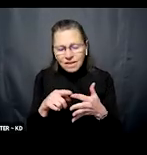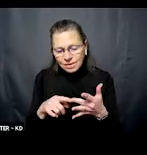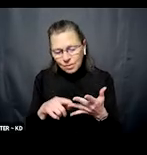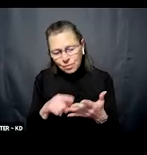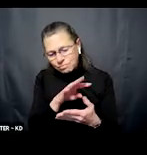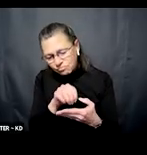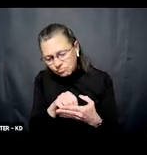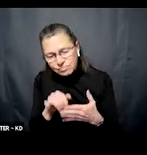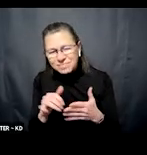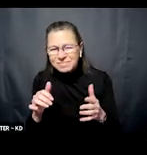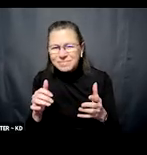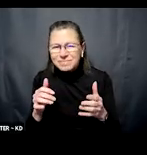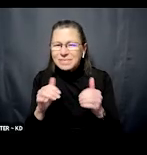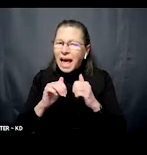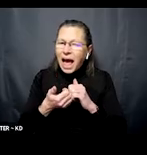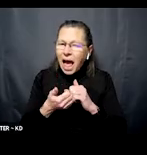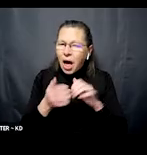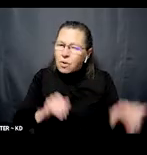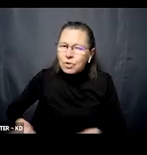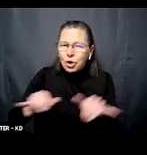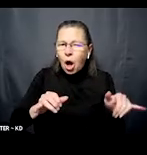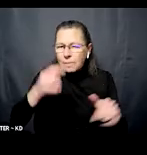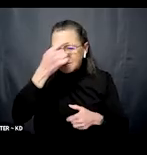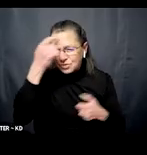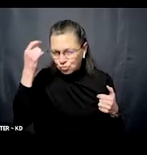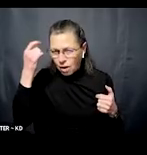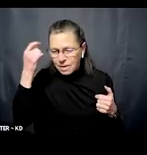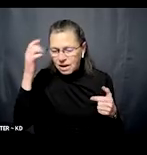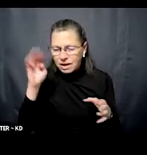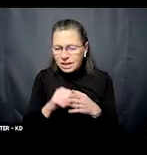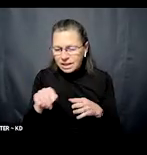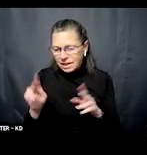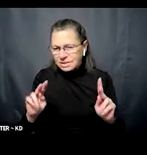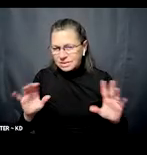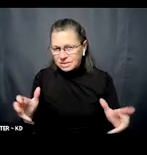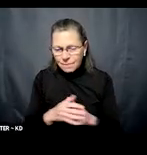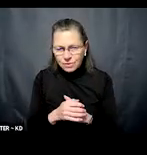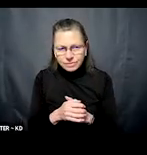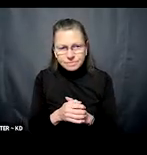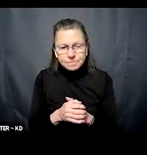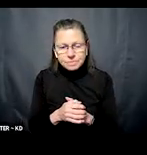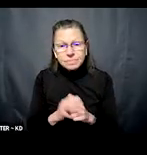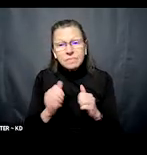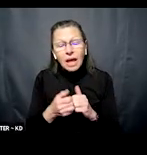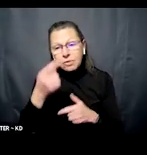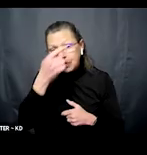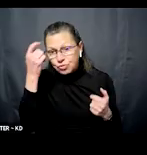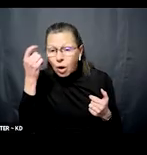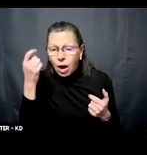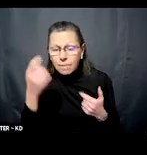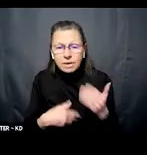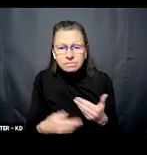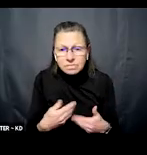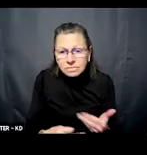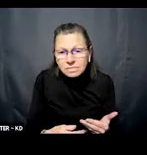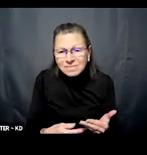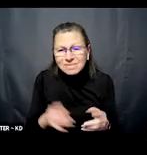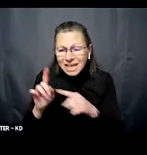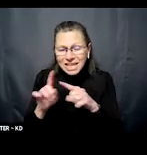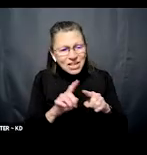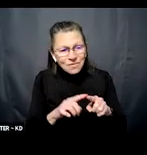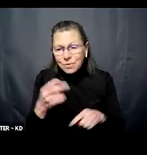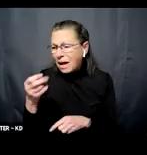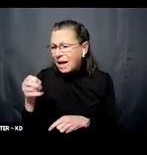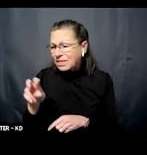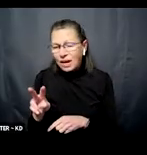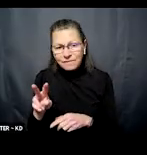How common is trauma in this sample? How do trauma patterns differ by HIV status, meaning is someone